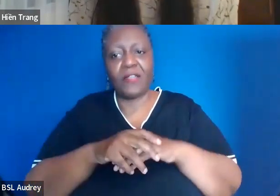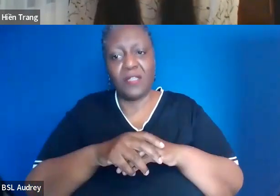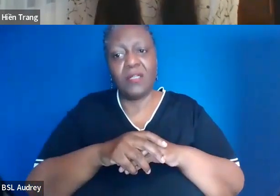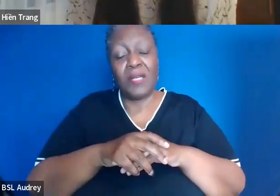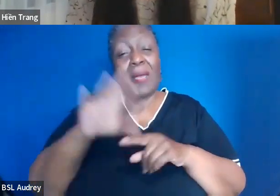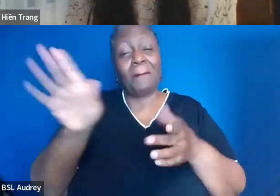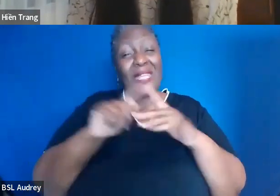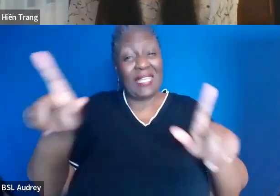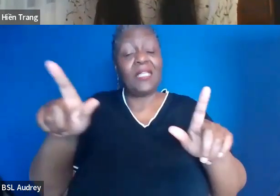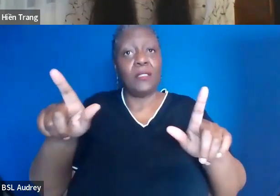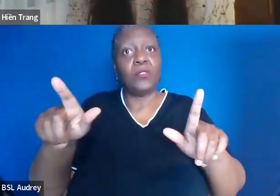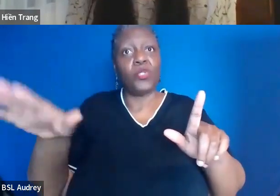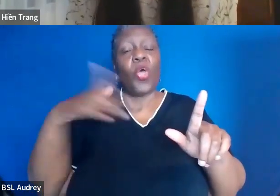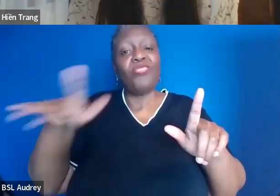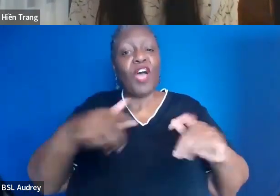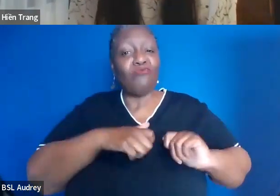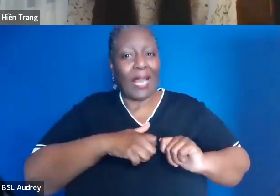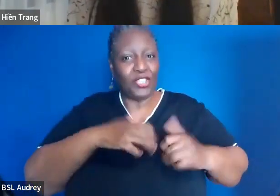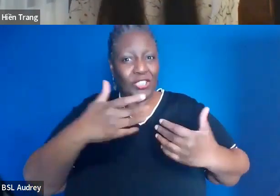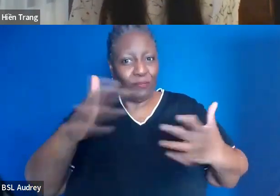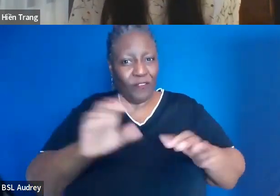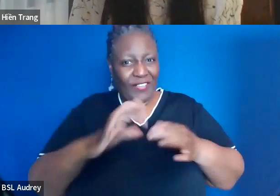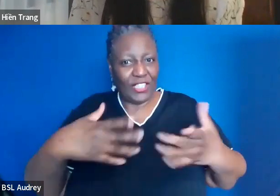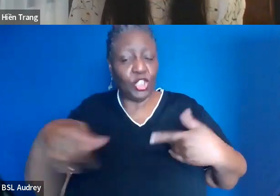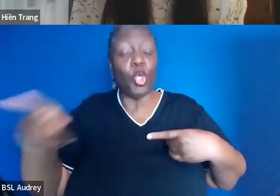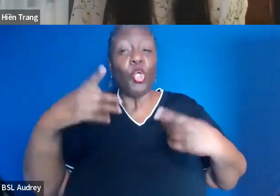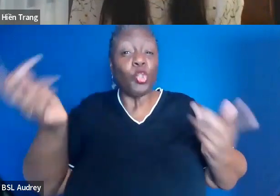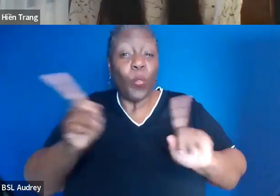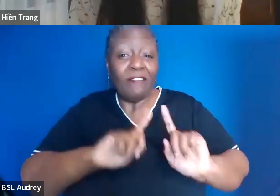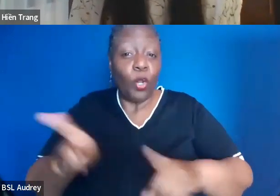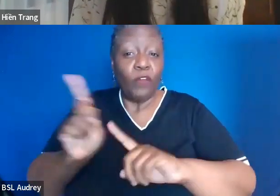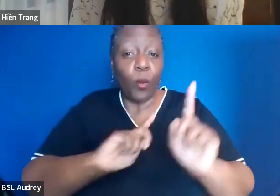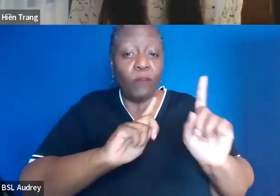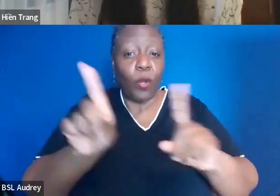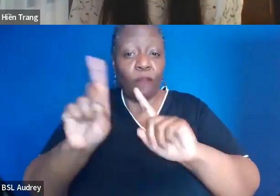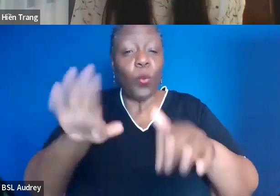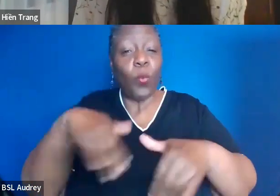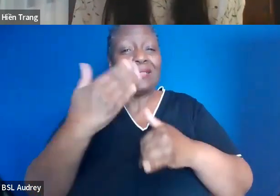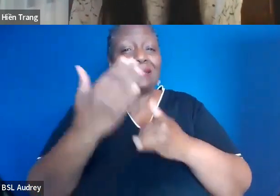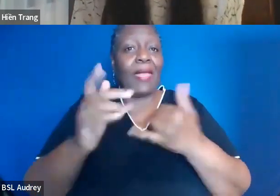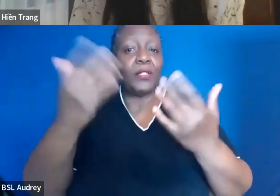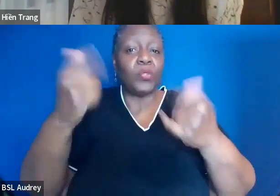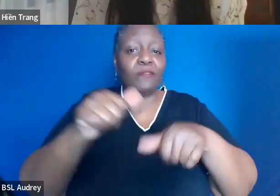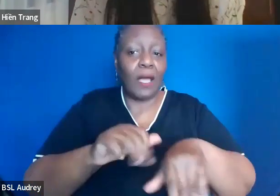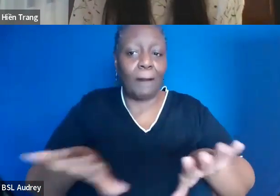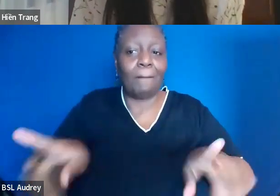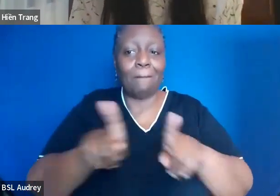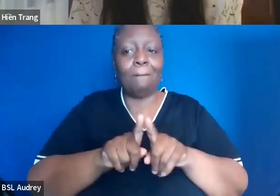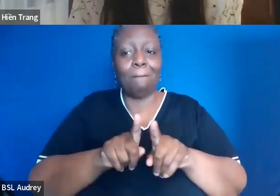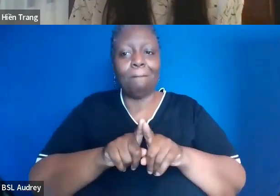keeps following you and haunting you until the end of time and Perfumey Ghost was born of this memory